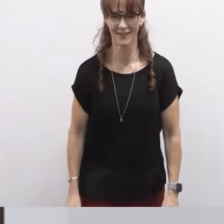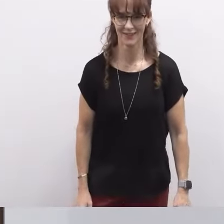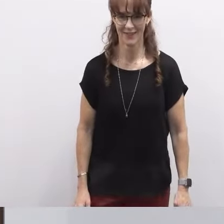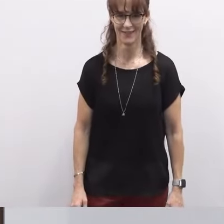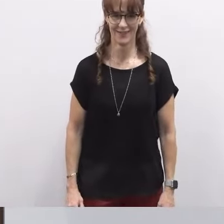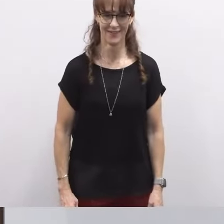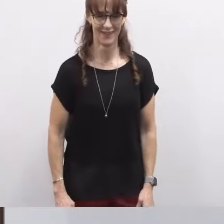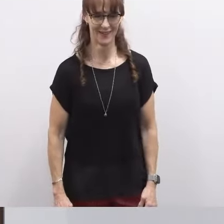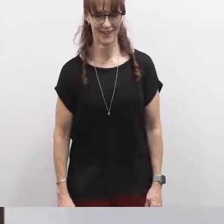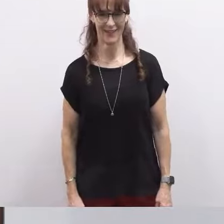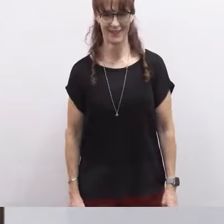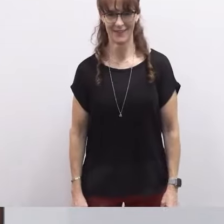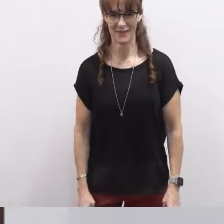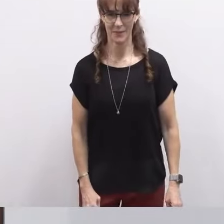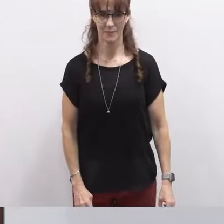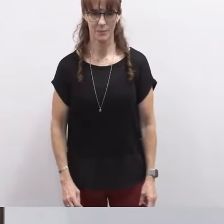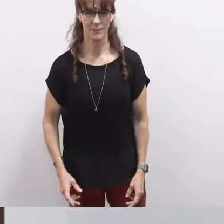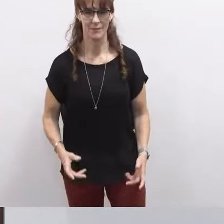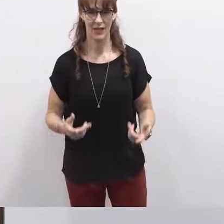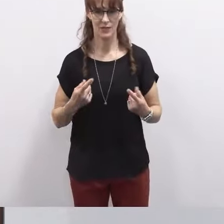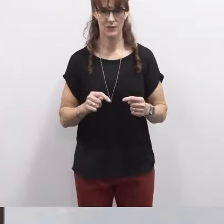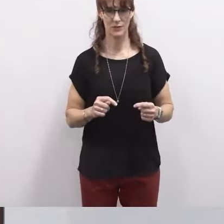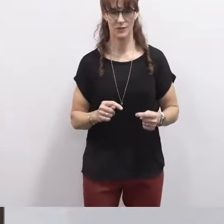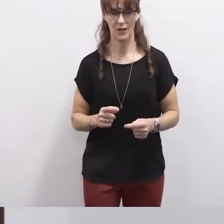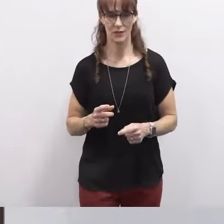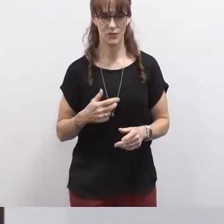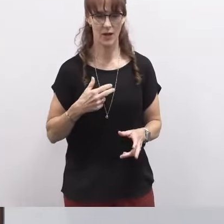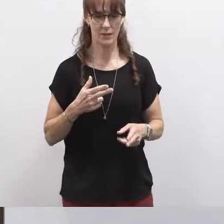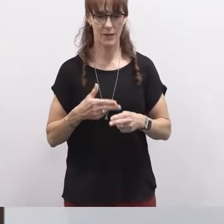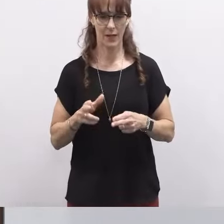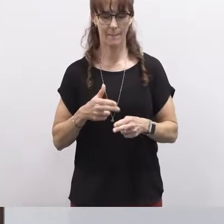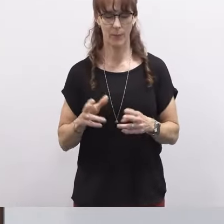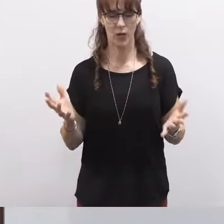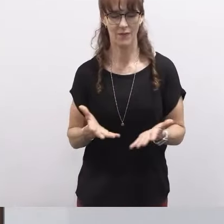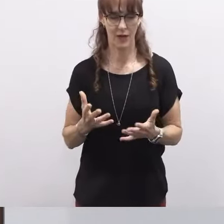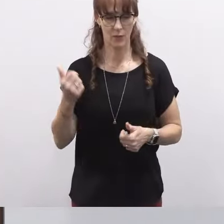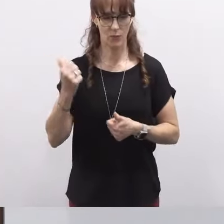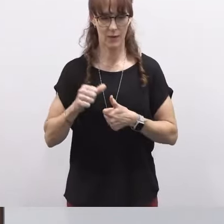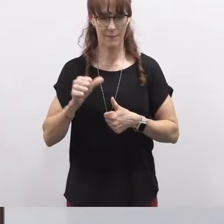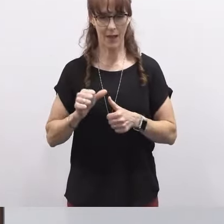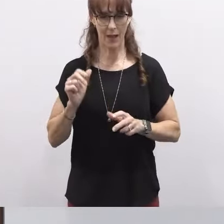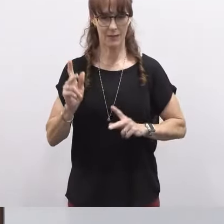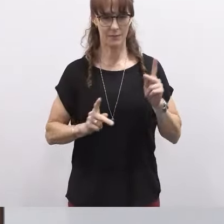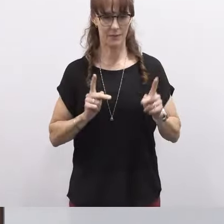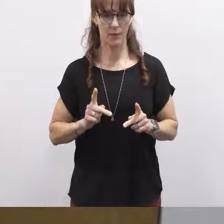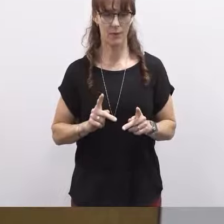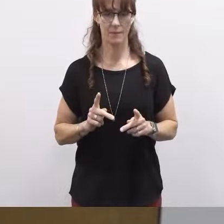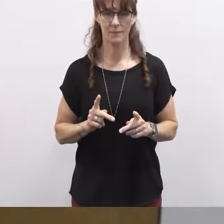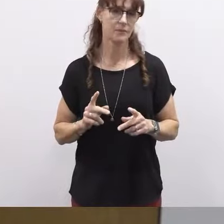All right, I'll try and be brief here. First, I just wanted to remind everybody that as one is stated multiple times,